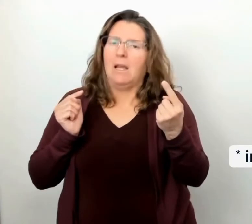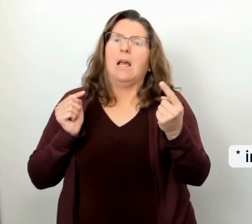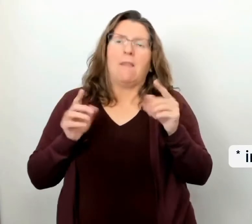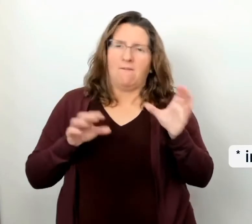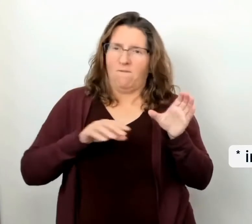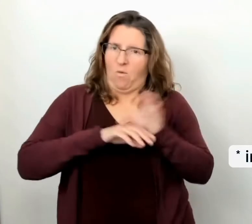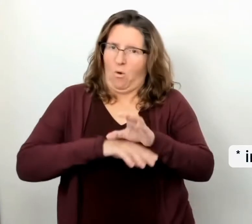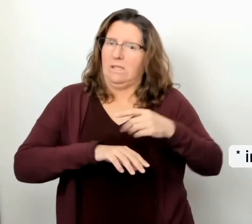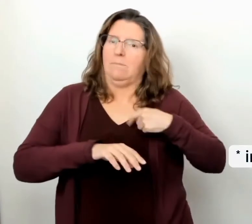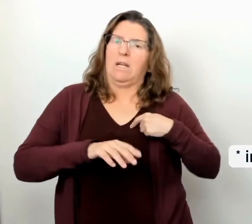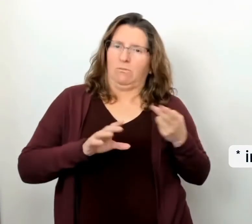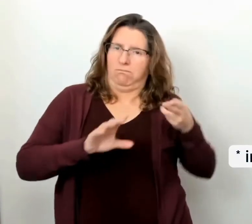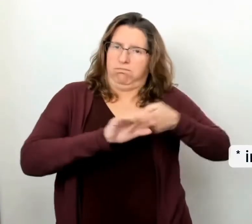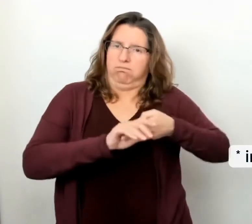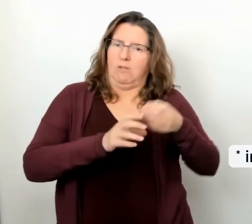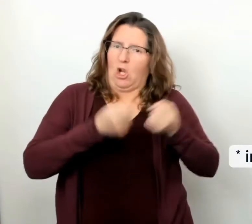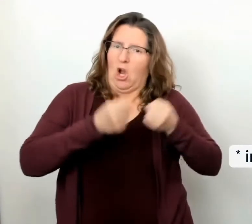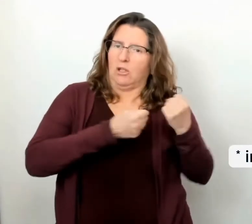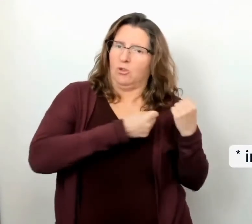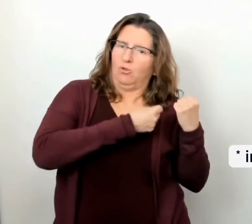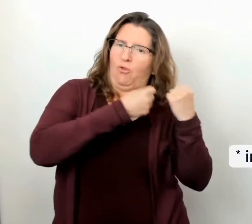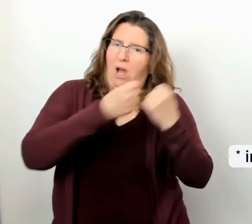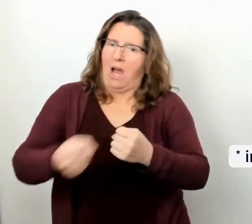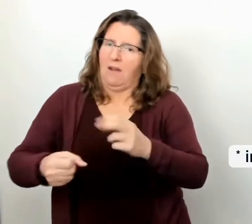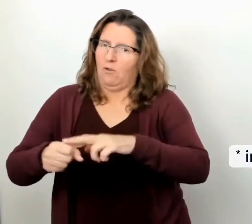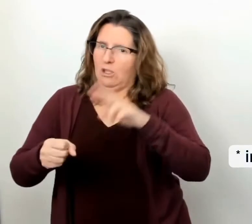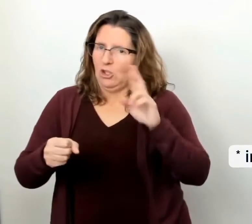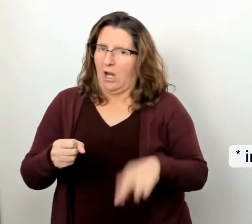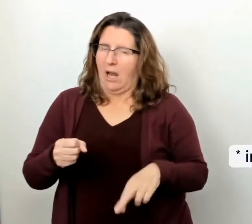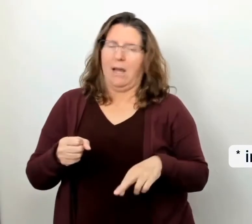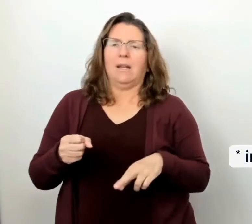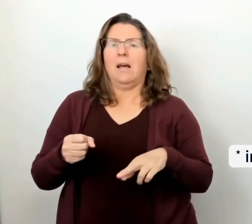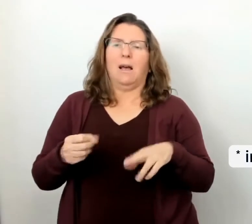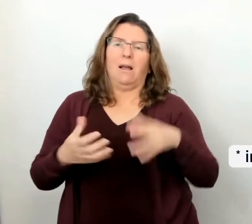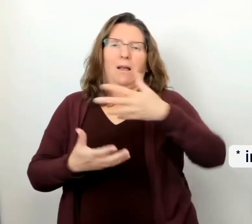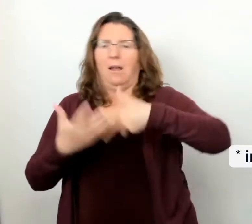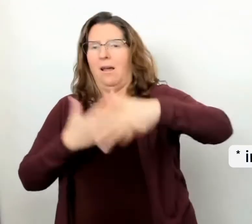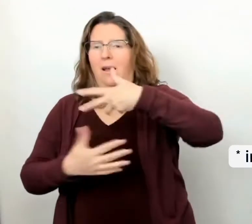But my parents disagreed. They forced me into the car and we drove to Regina where the event was held.